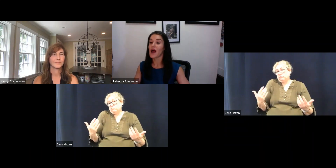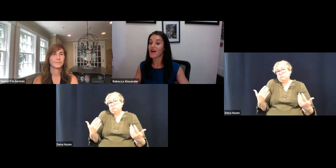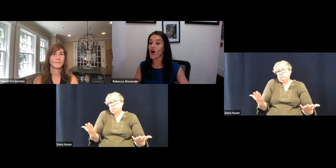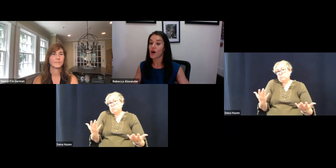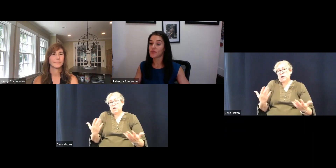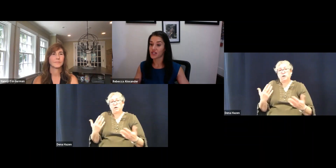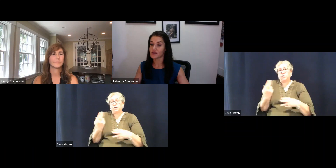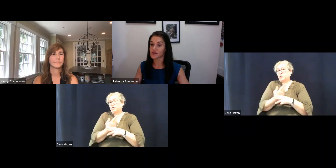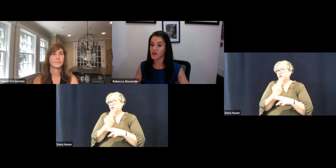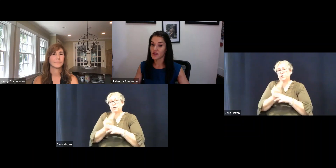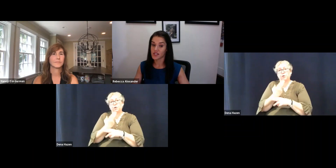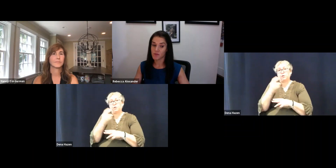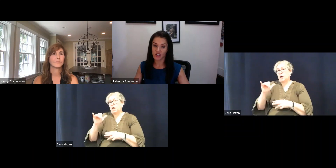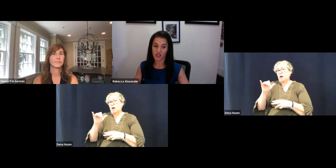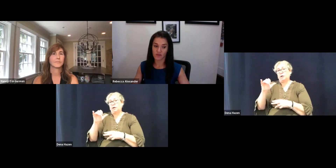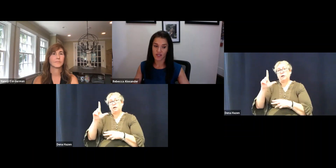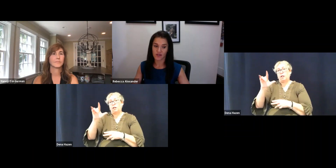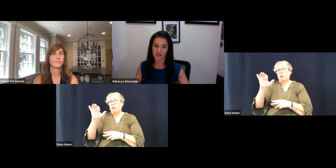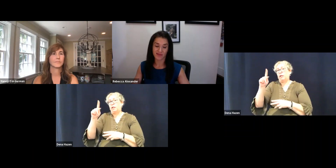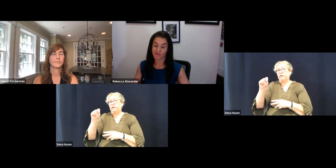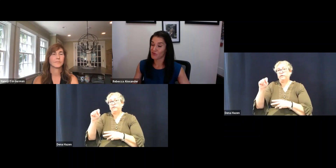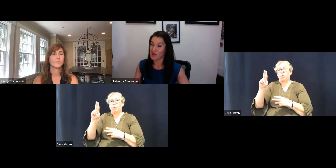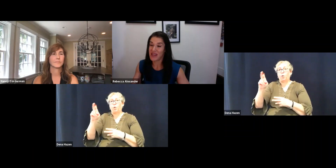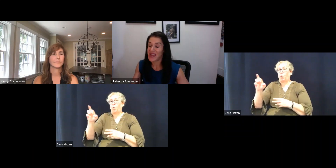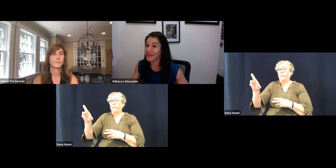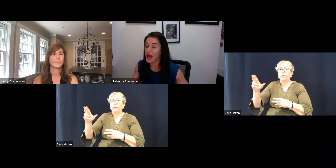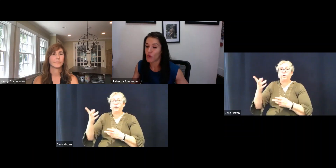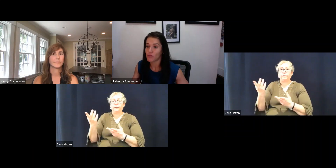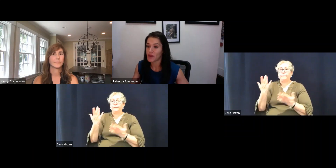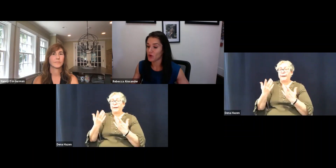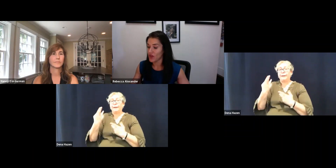Have options, especially he's maybe hanging out with people